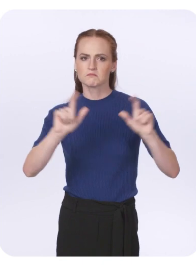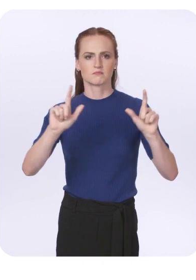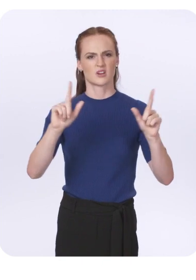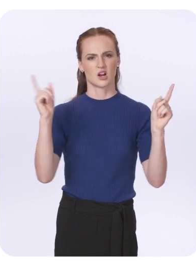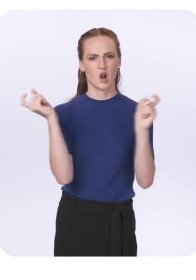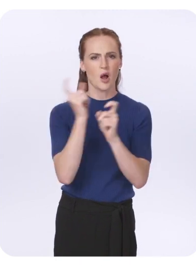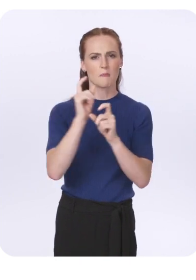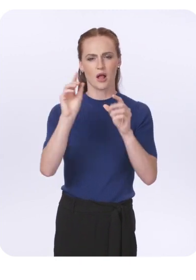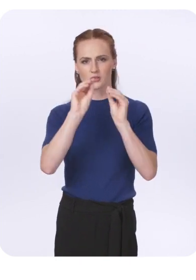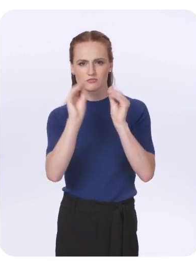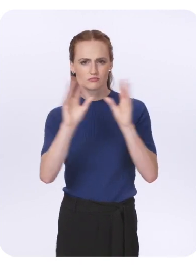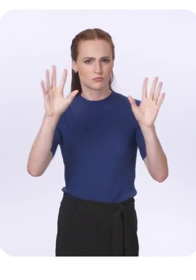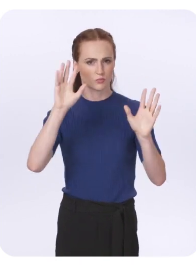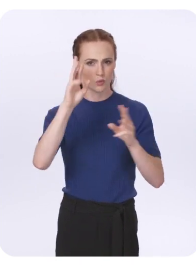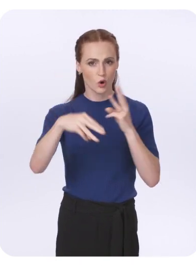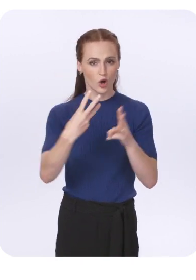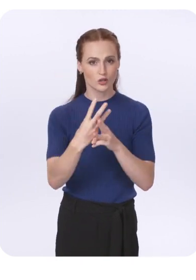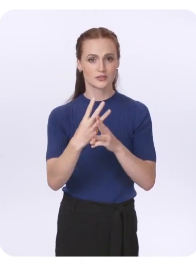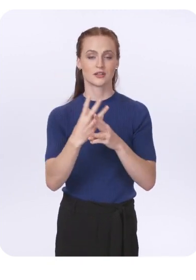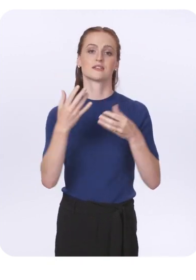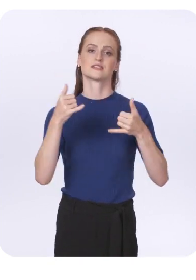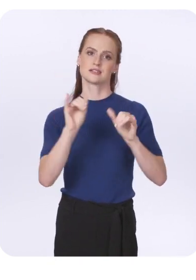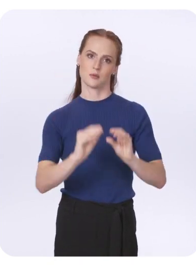more performance will help your app in a host of ways.